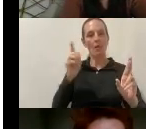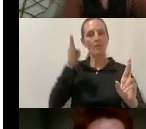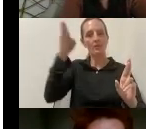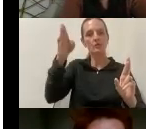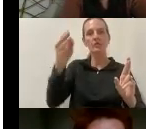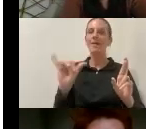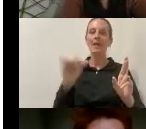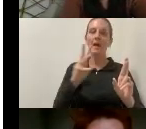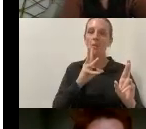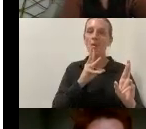water ceremony.